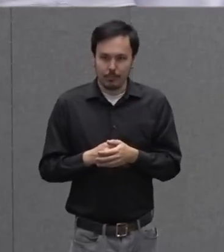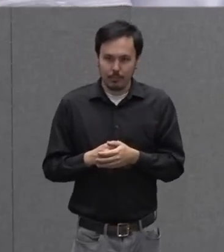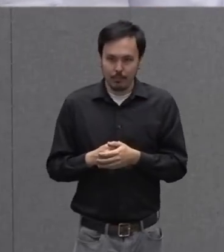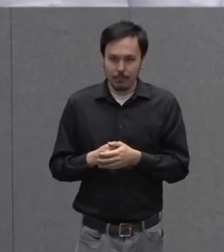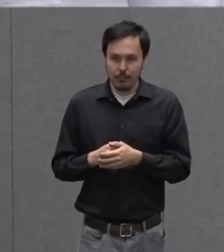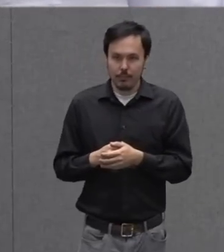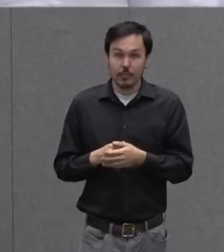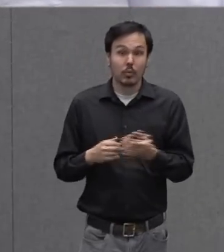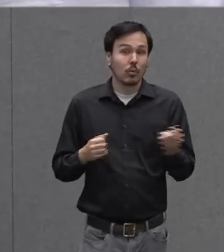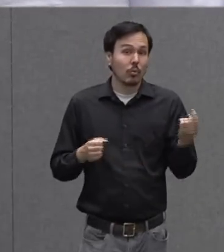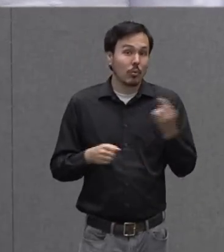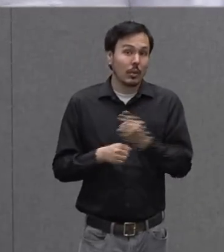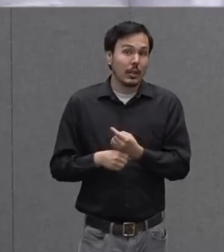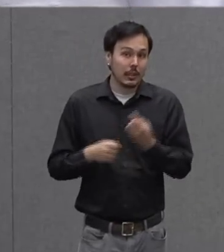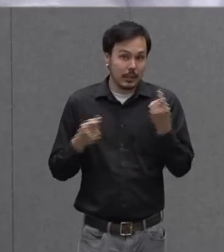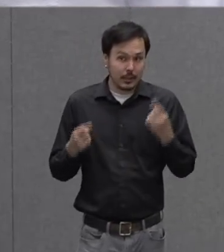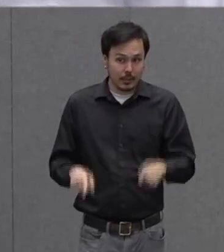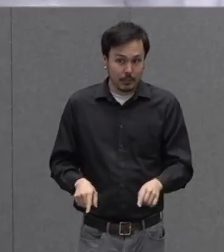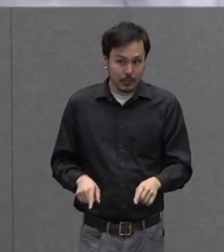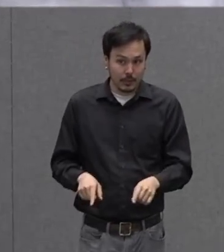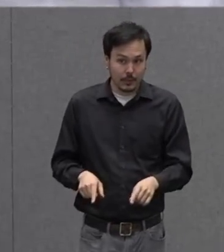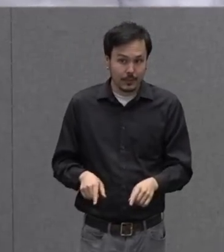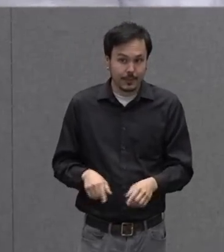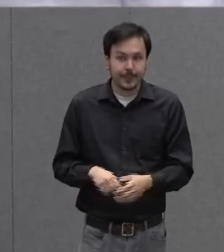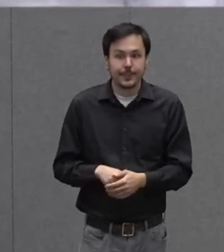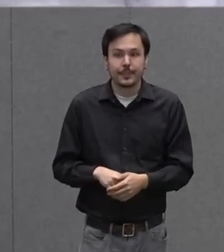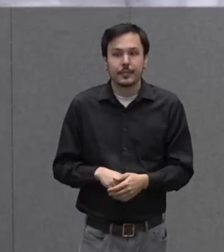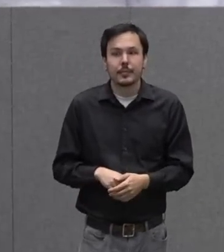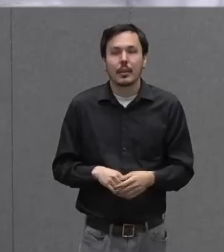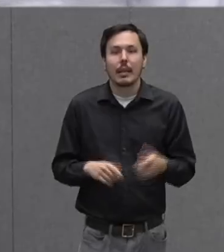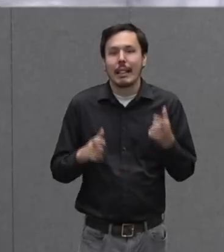Then one day in the great two-car garage,